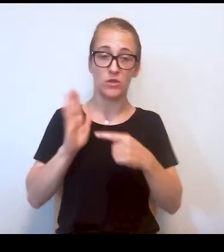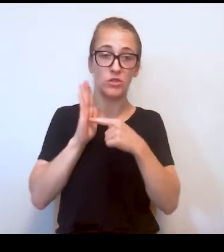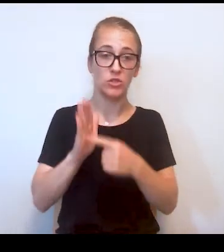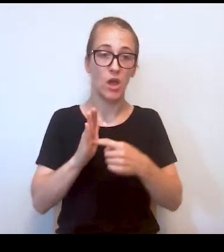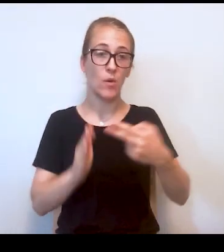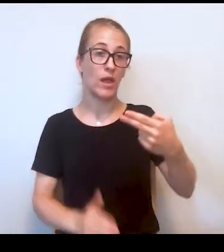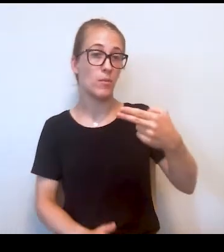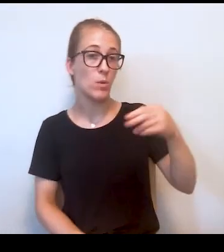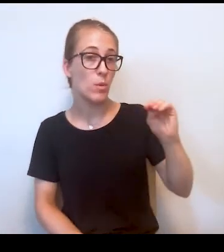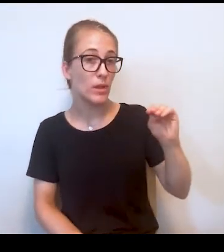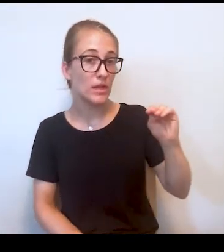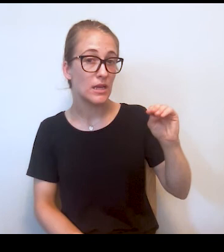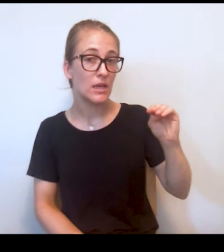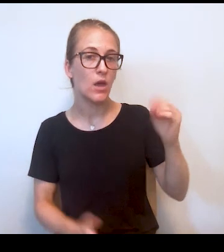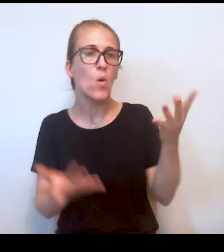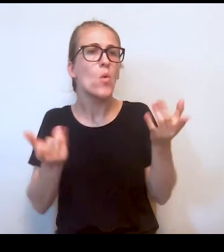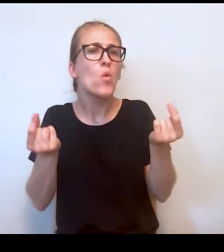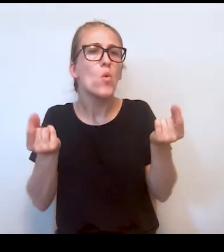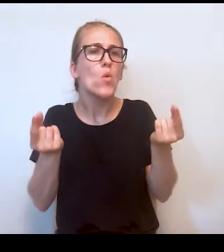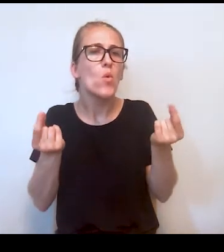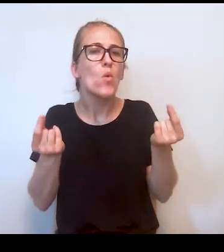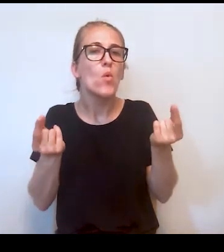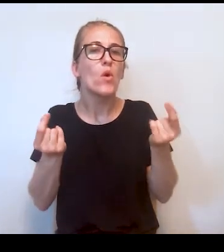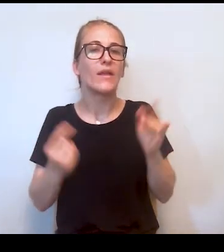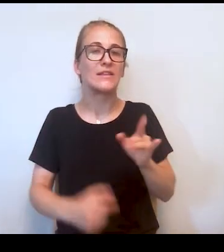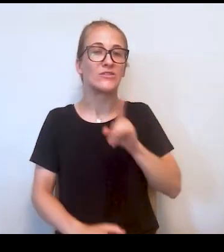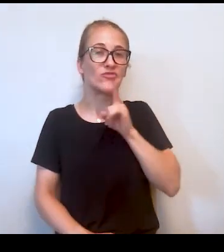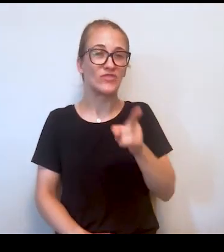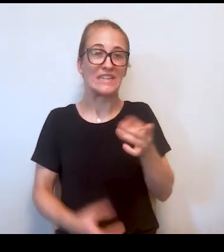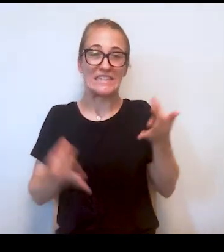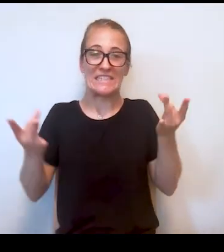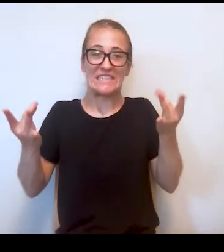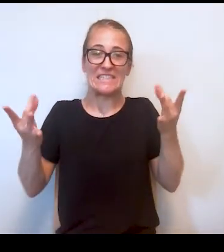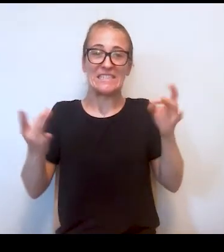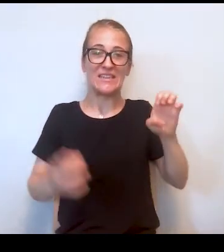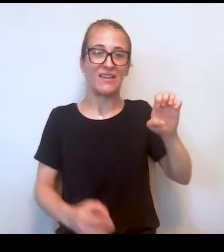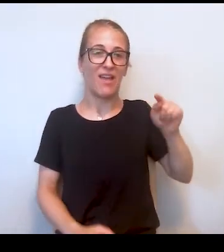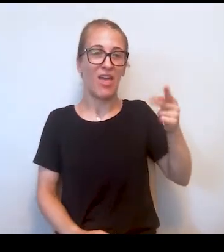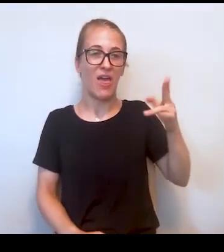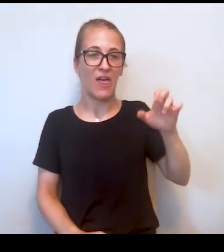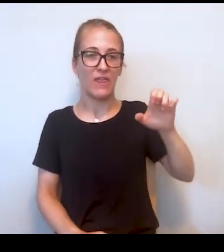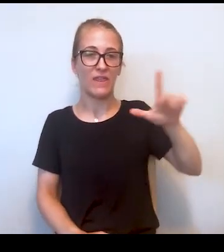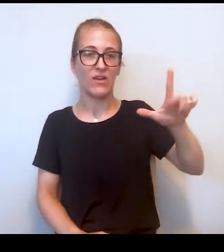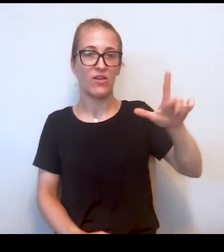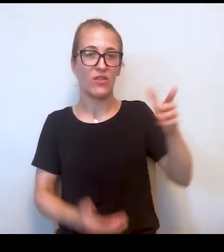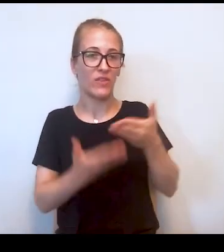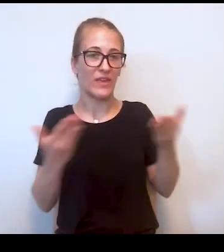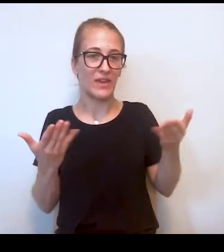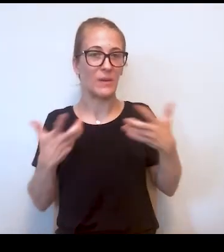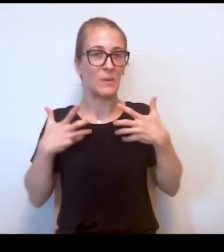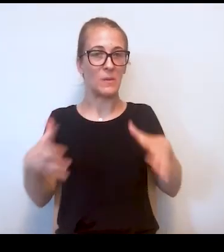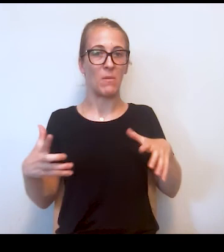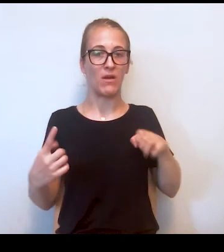where you don't wanna come up to someone and define their experience. I think what we often tell people is that if they come to you